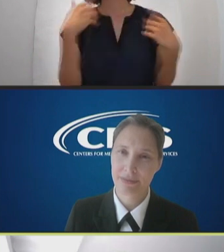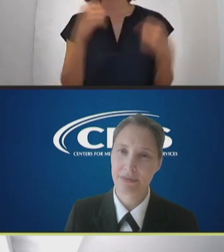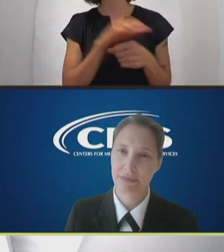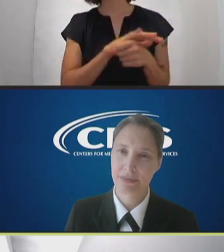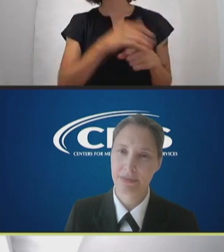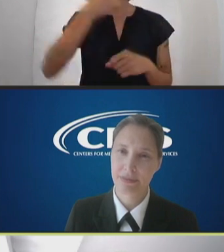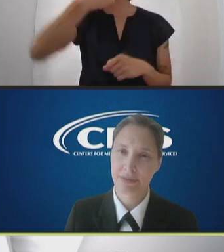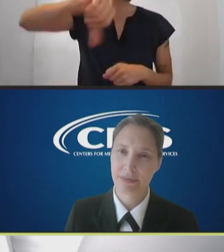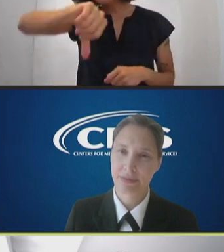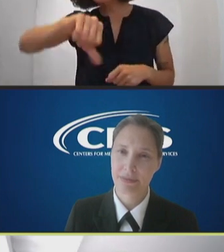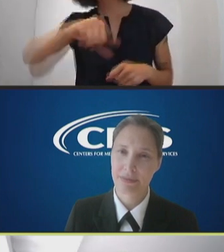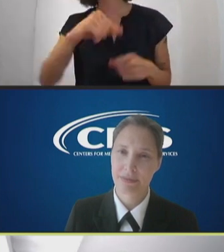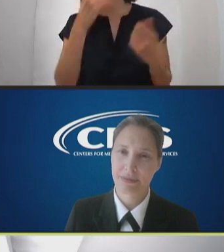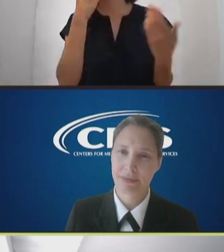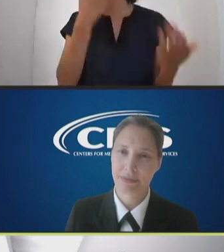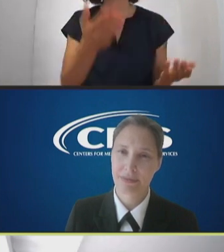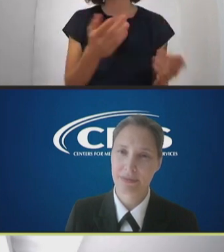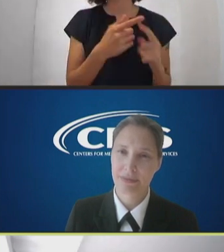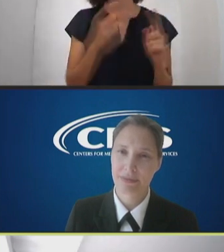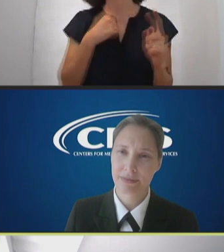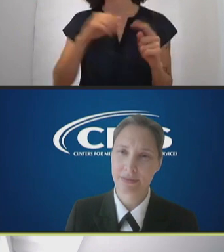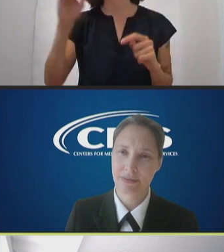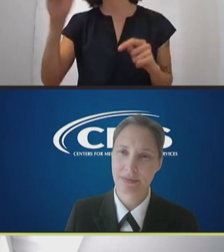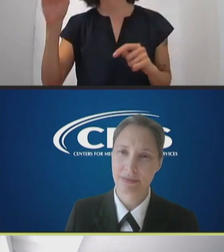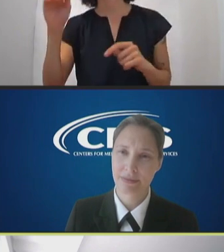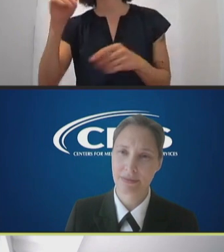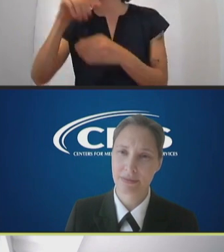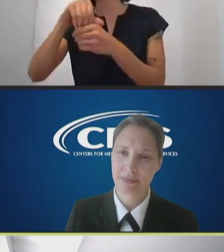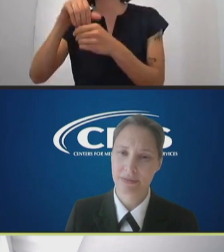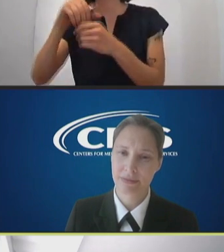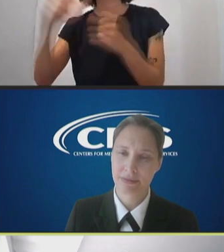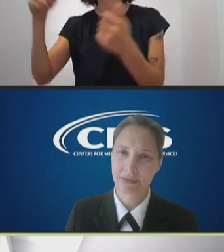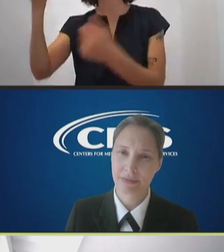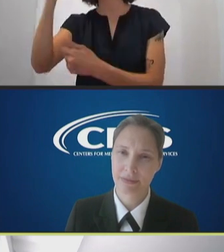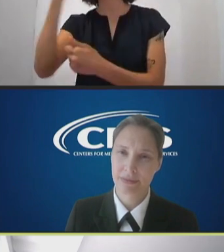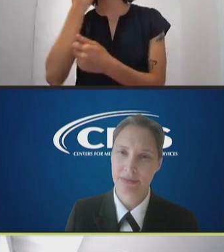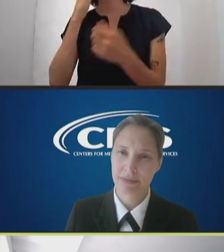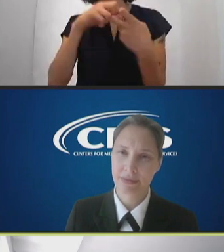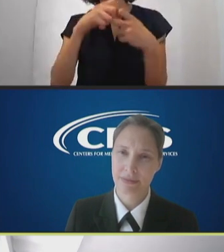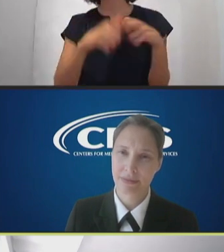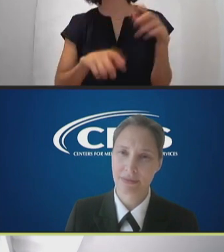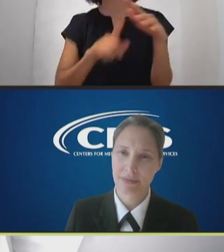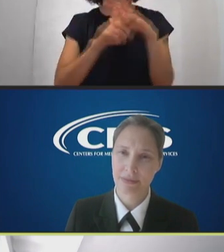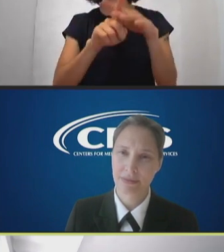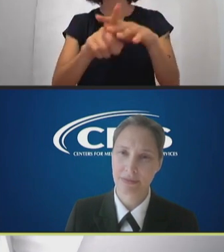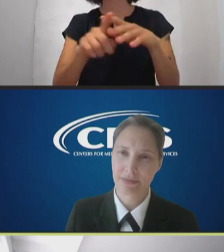back to anyone internally if that's an issue that's coming up. Like has been mentioned,